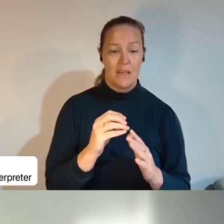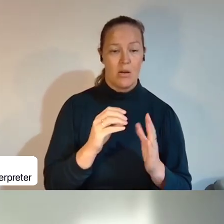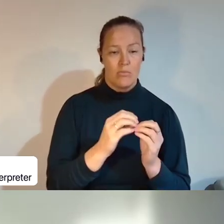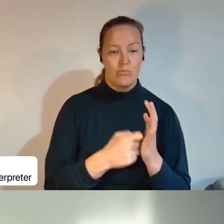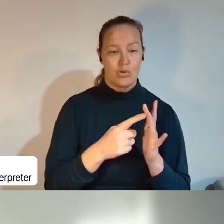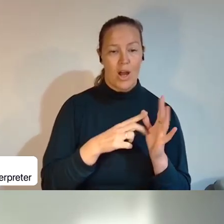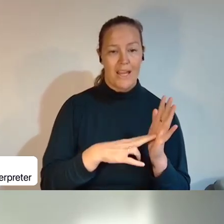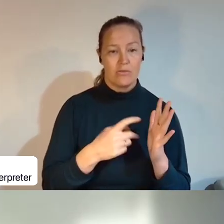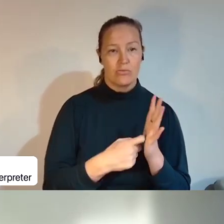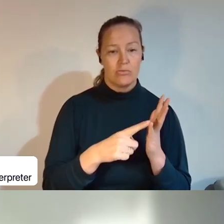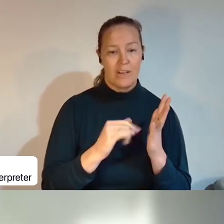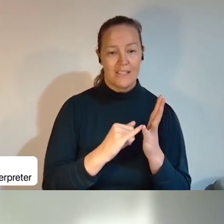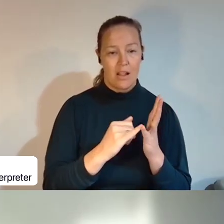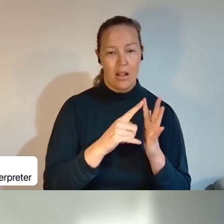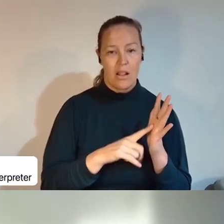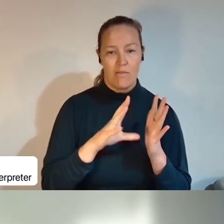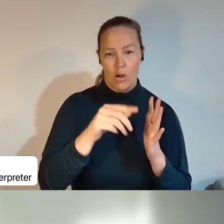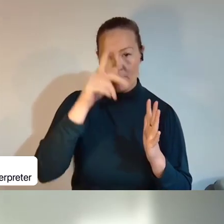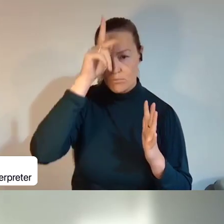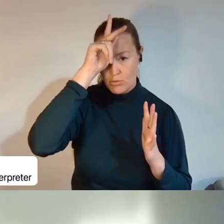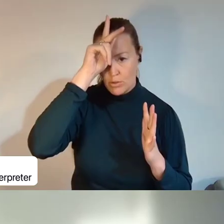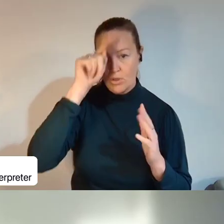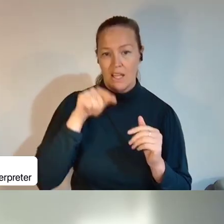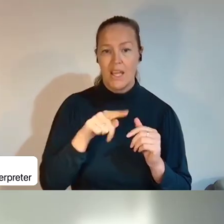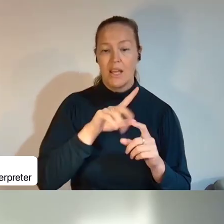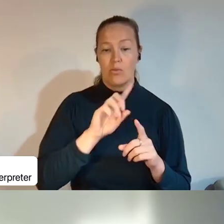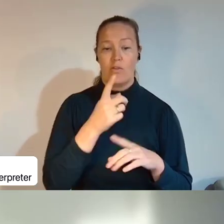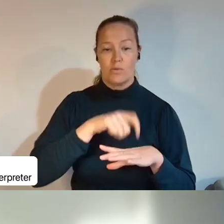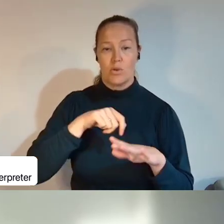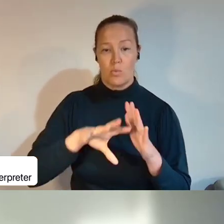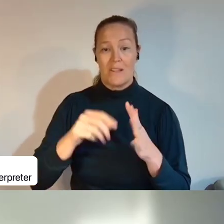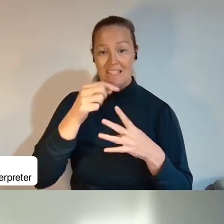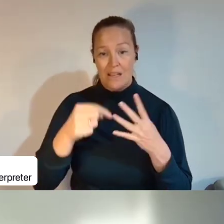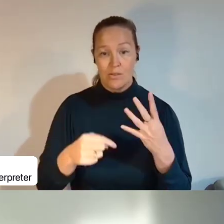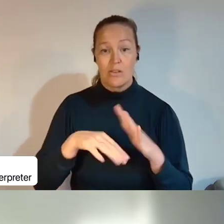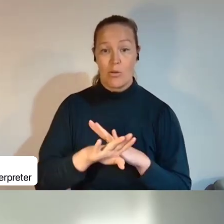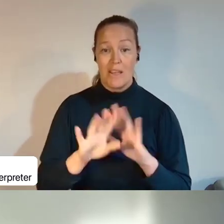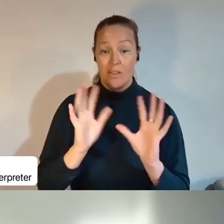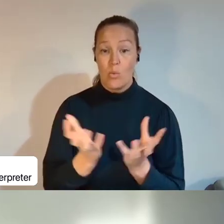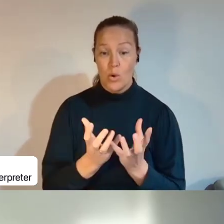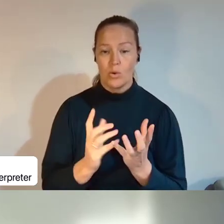became the first person with Down Syndrome in the world to run for public office. The fact that